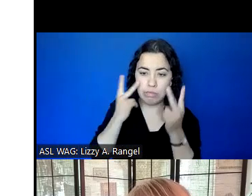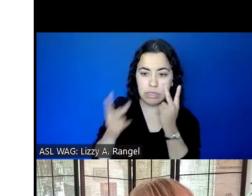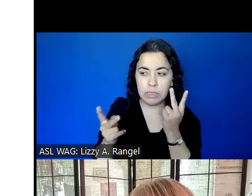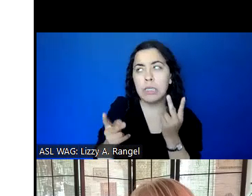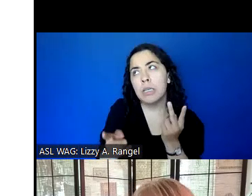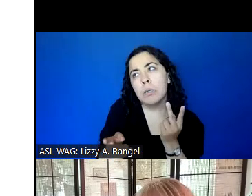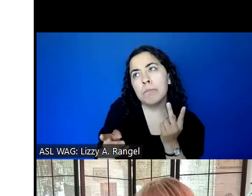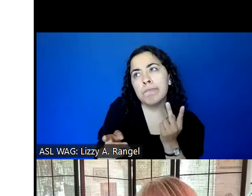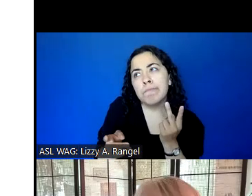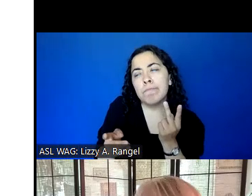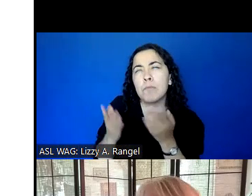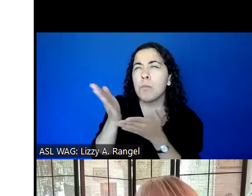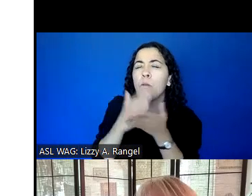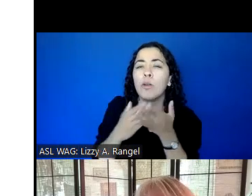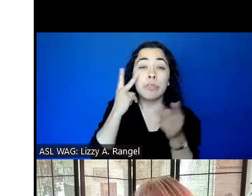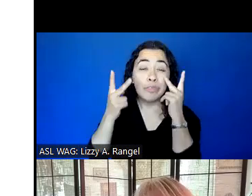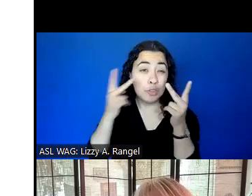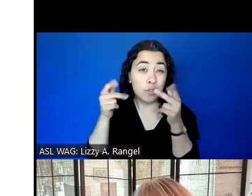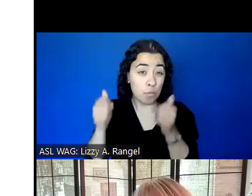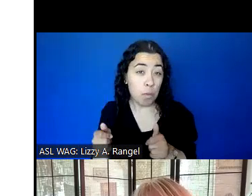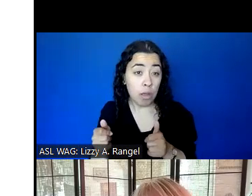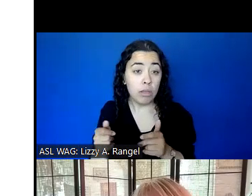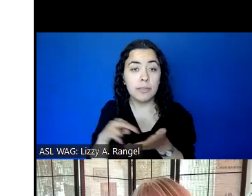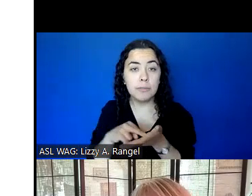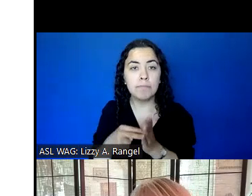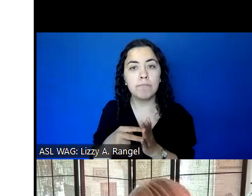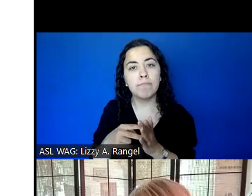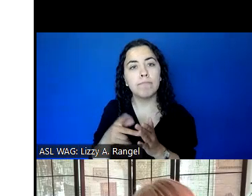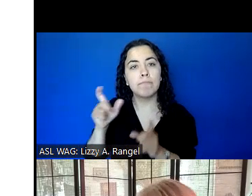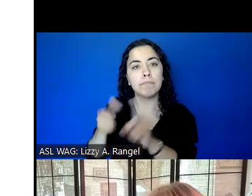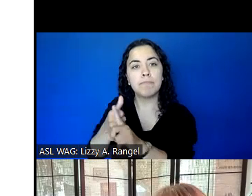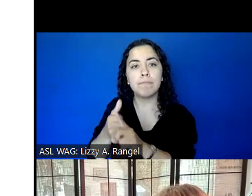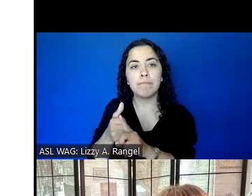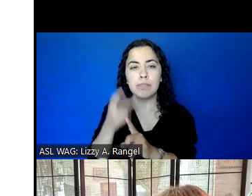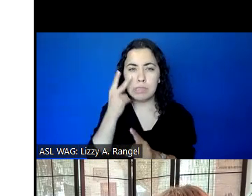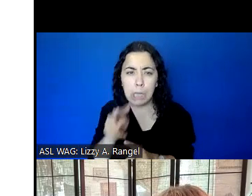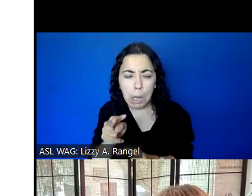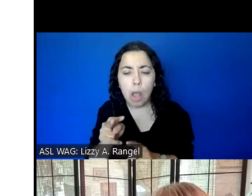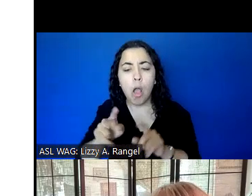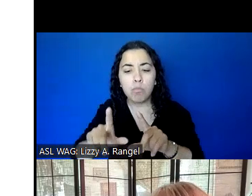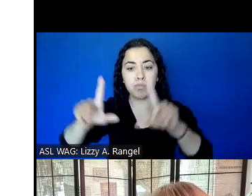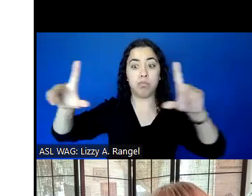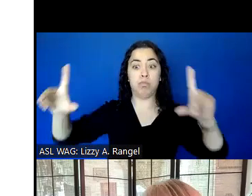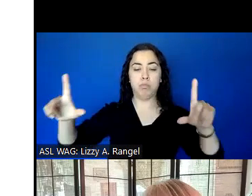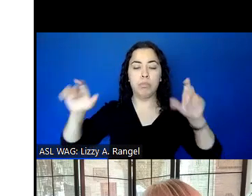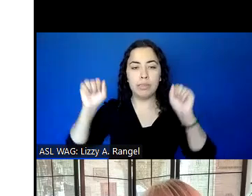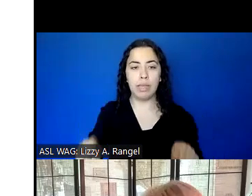Screen magnification software. I use this all the time. My default is plus 125 because my glasses,